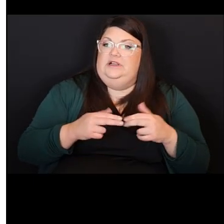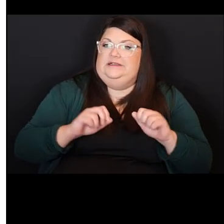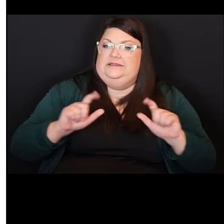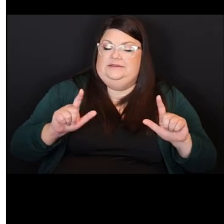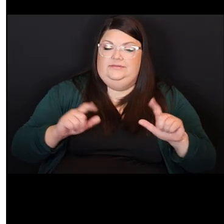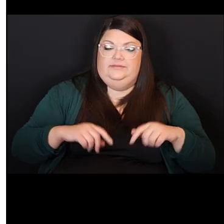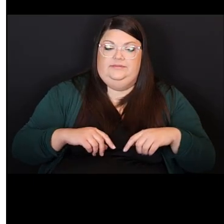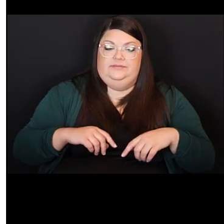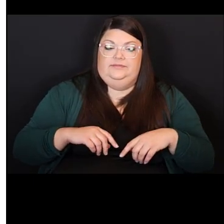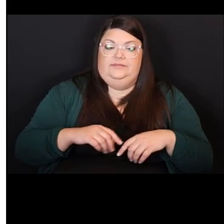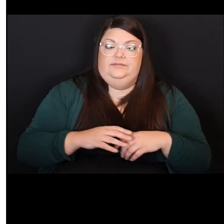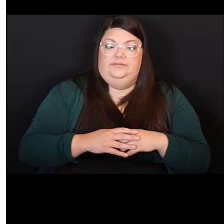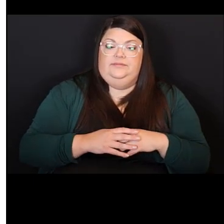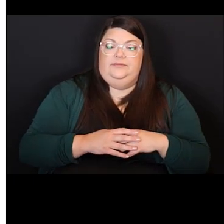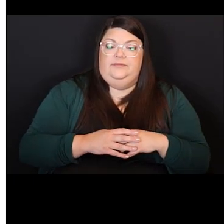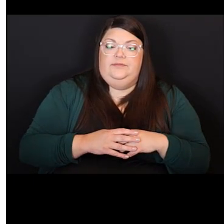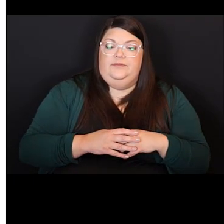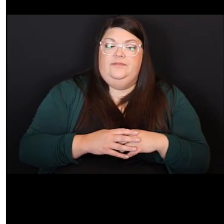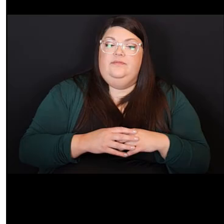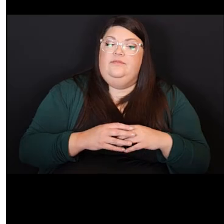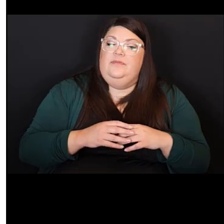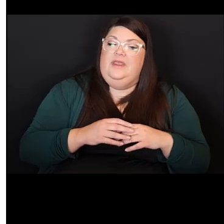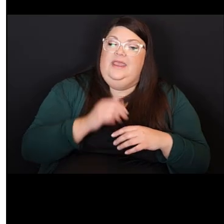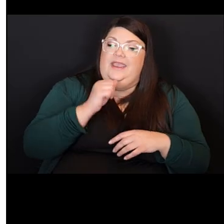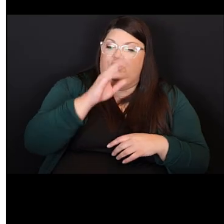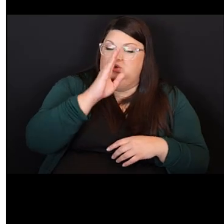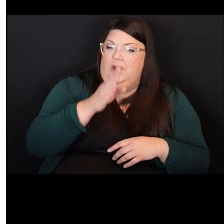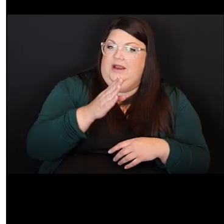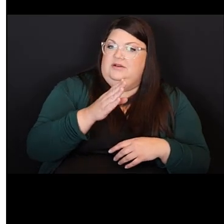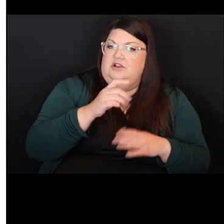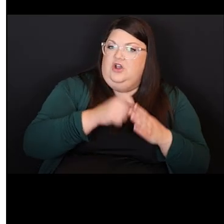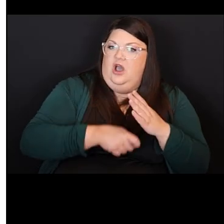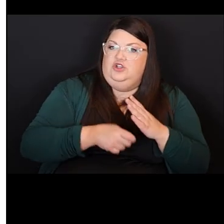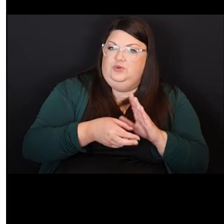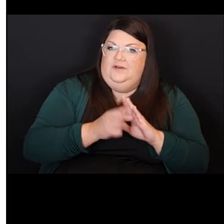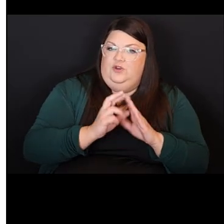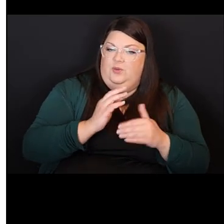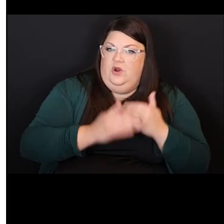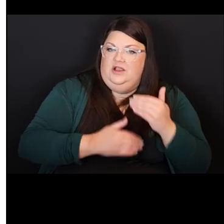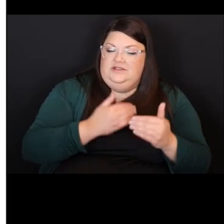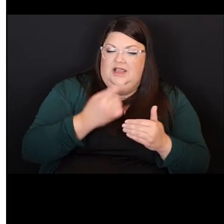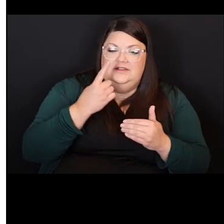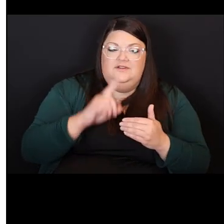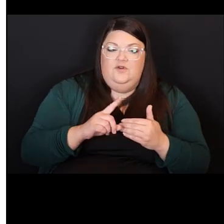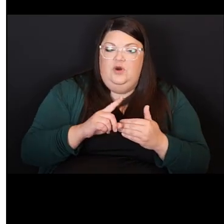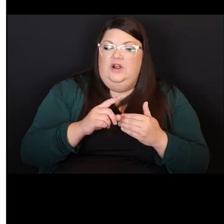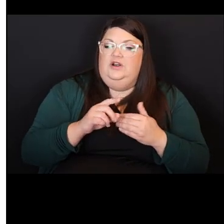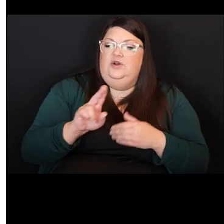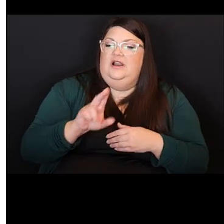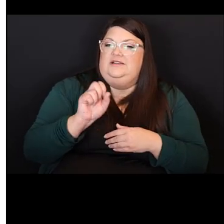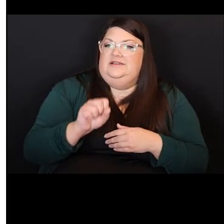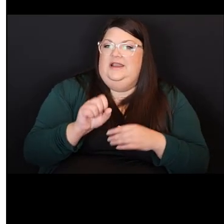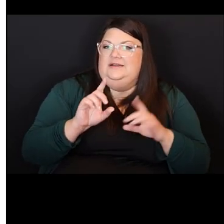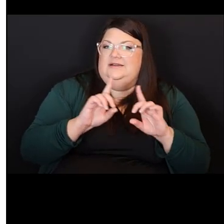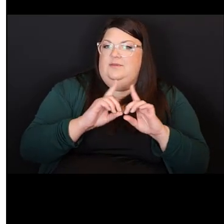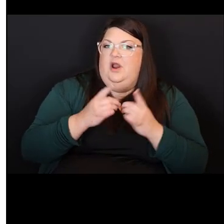Slide 6, Indirect Cost Review Process for the United States Department of Education.